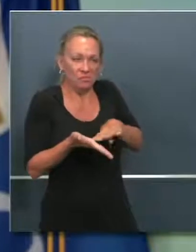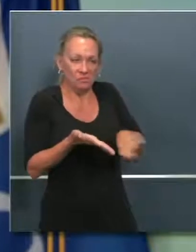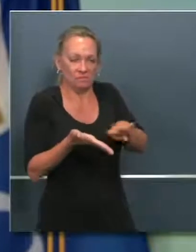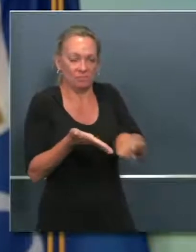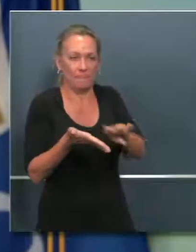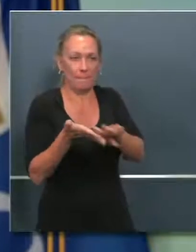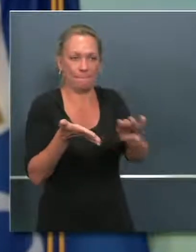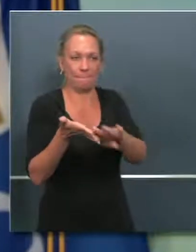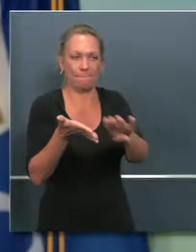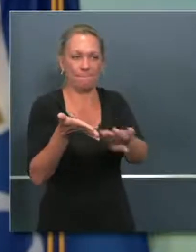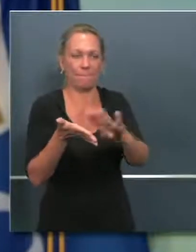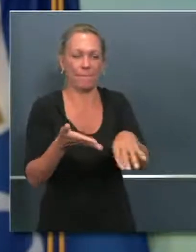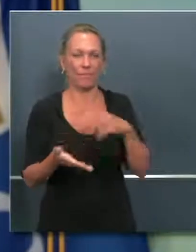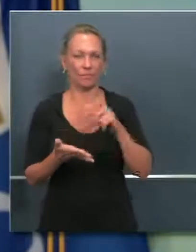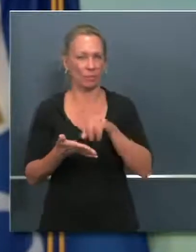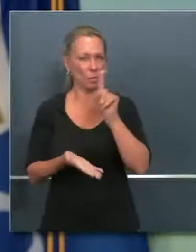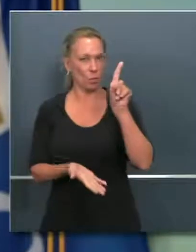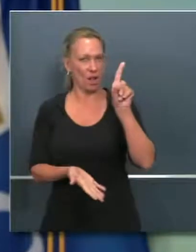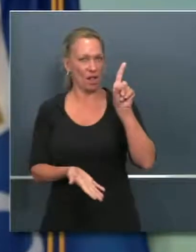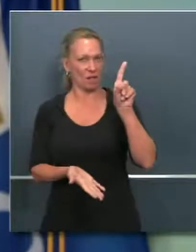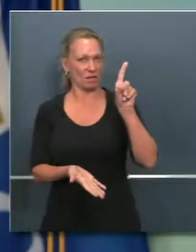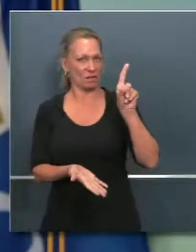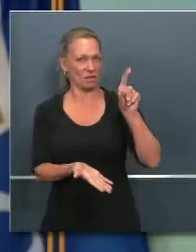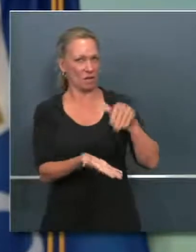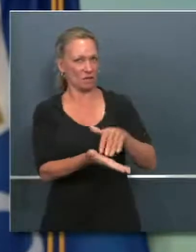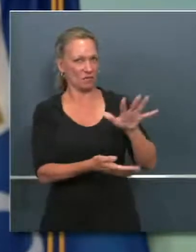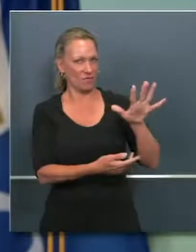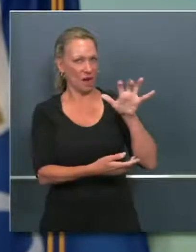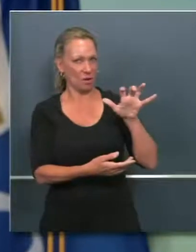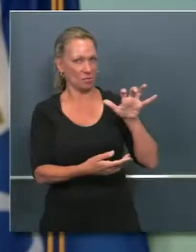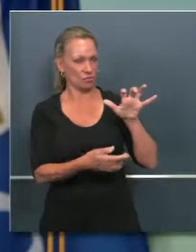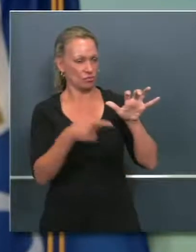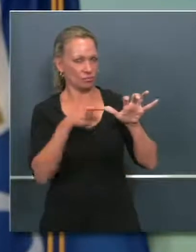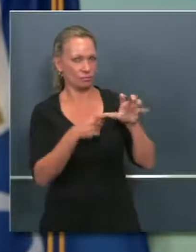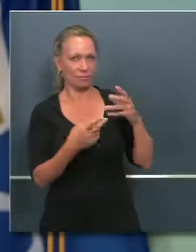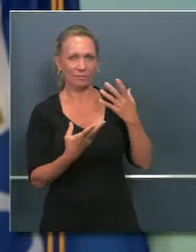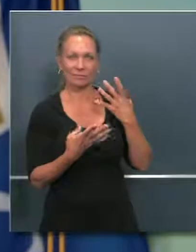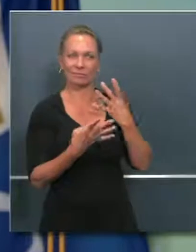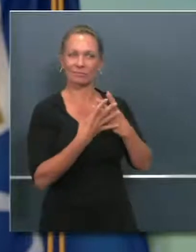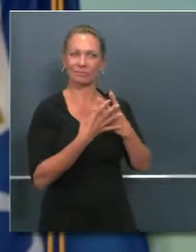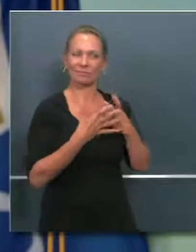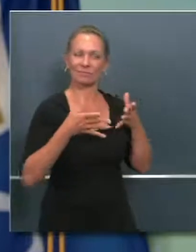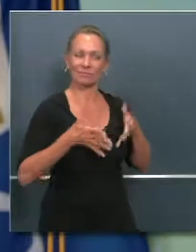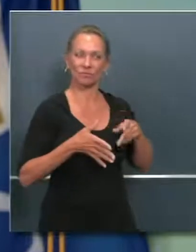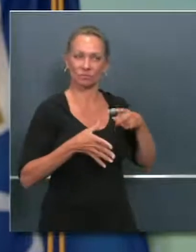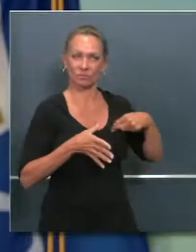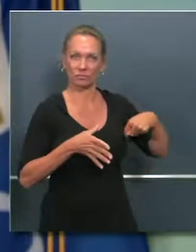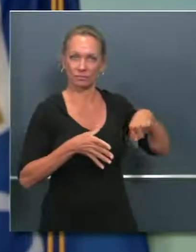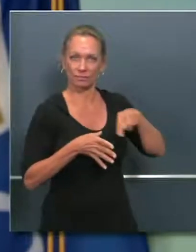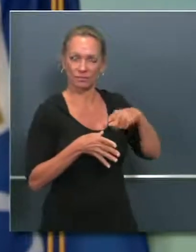prisoners working through a similar process and accordingly and not surprisingly looking